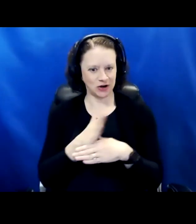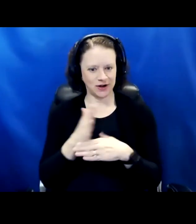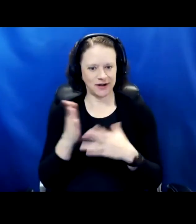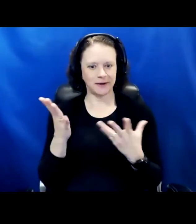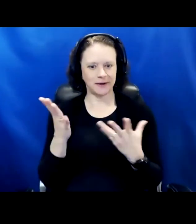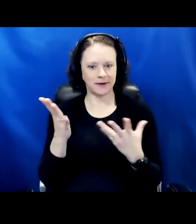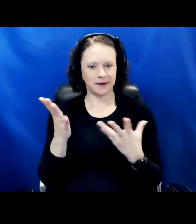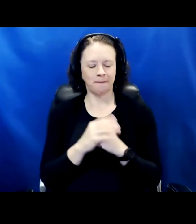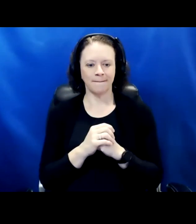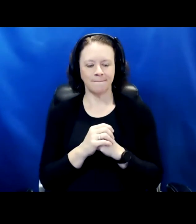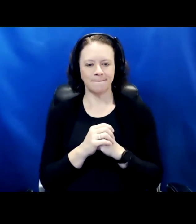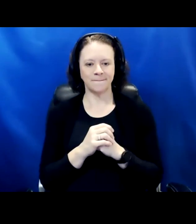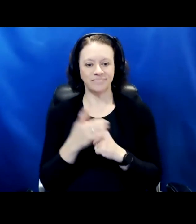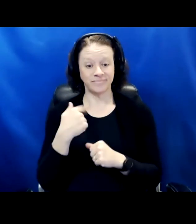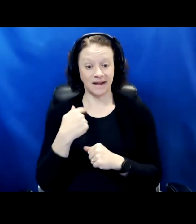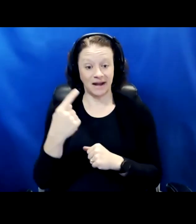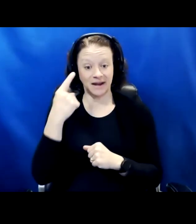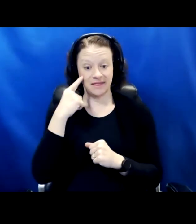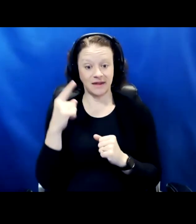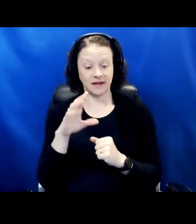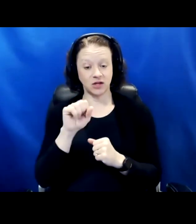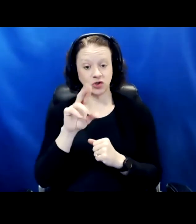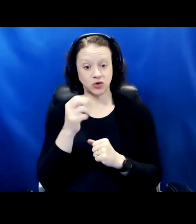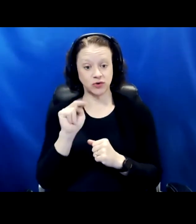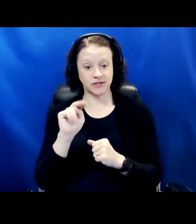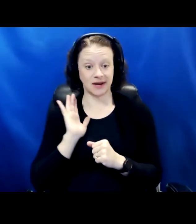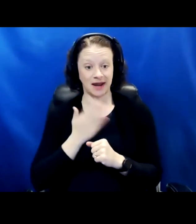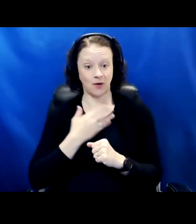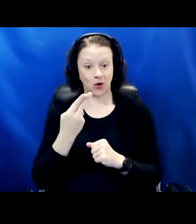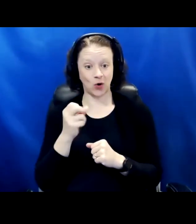I think Susan, our host with the most,